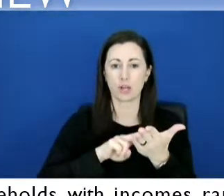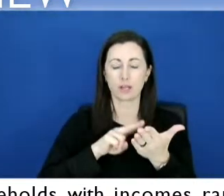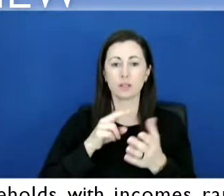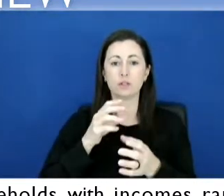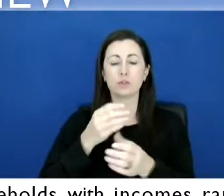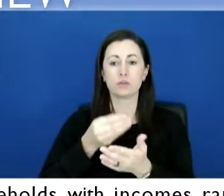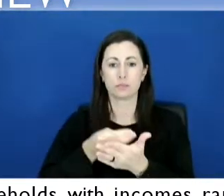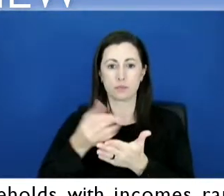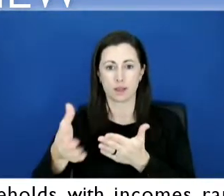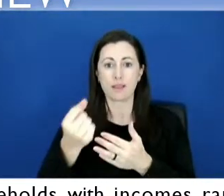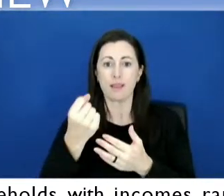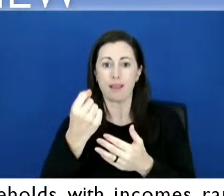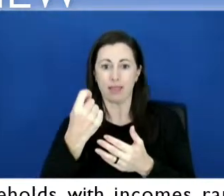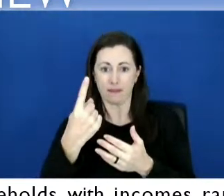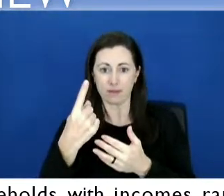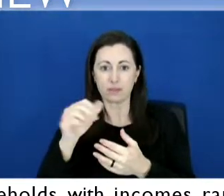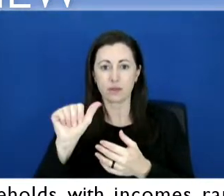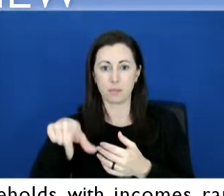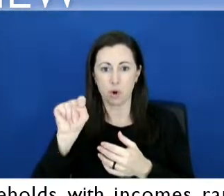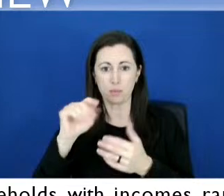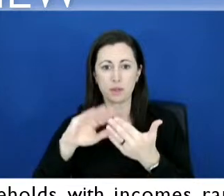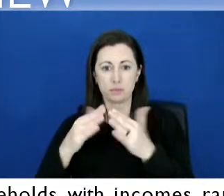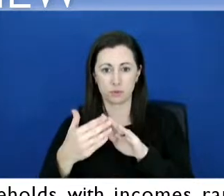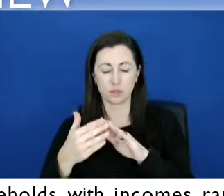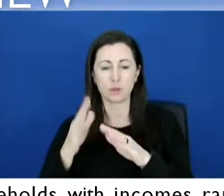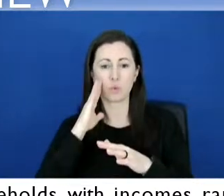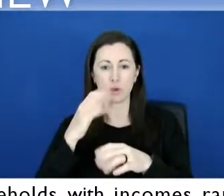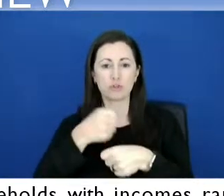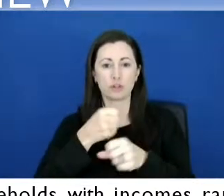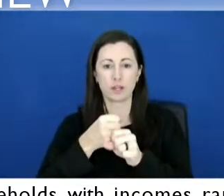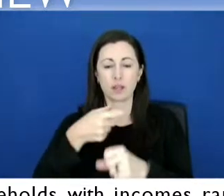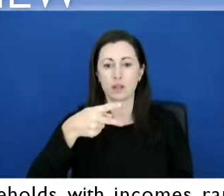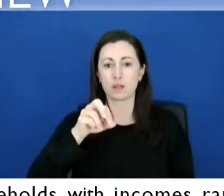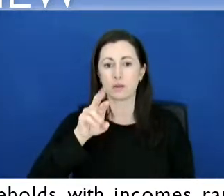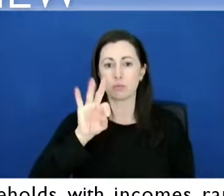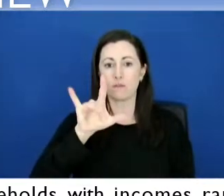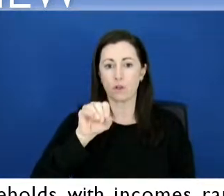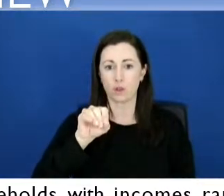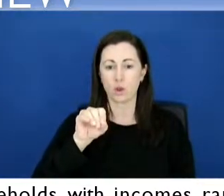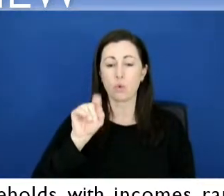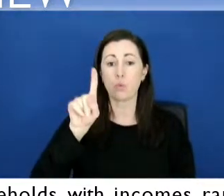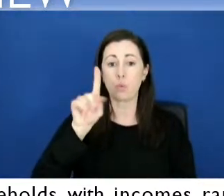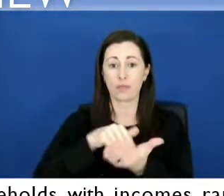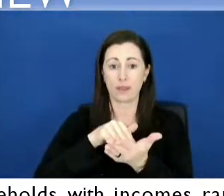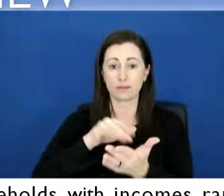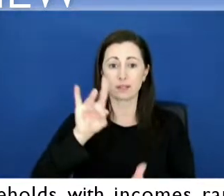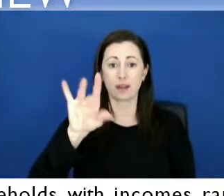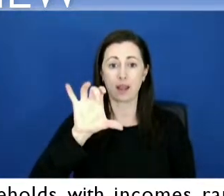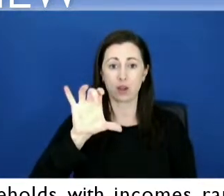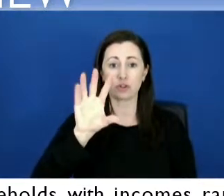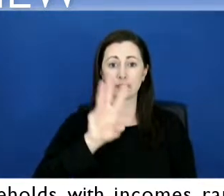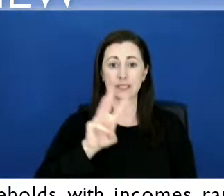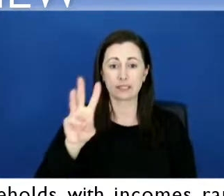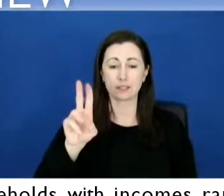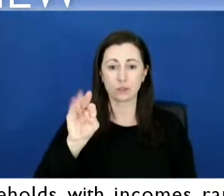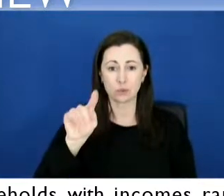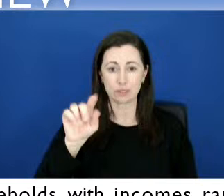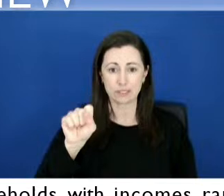CURRENTLY UNDER CONTRACT TO